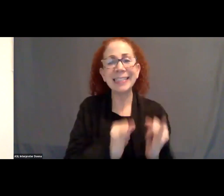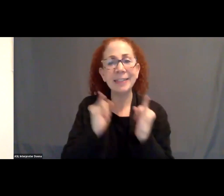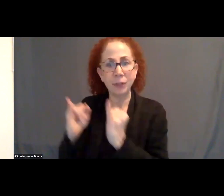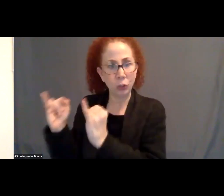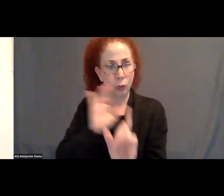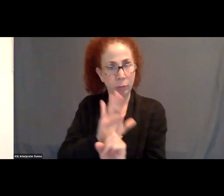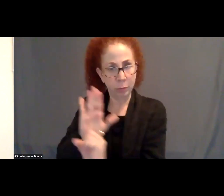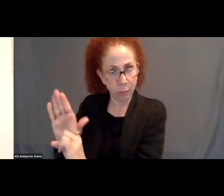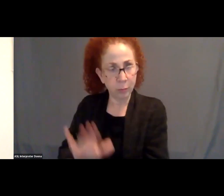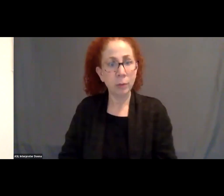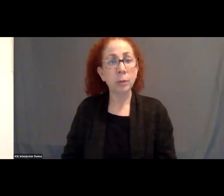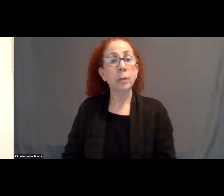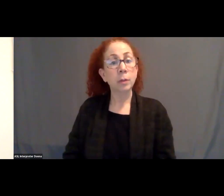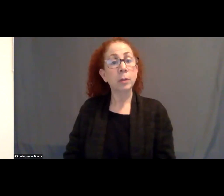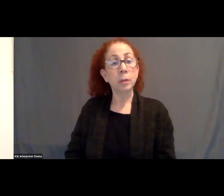and express attenuated forms of agency.